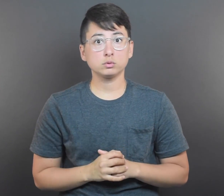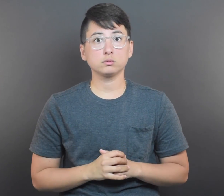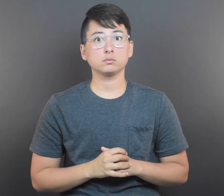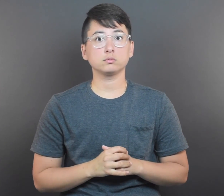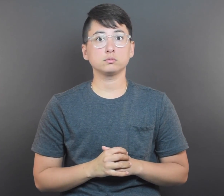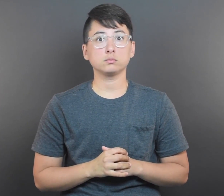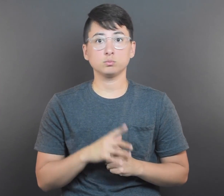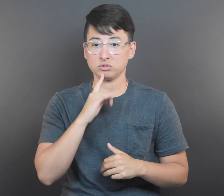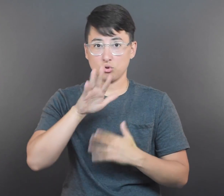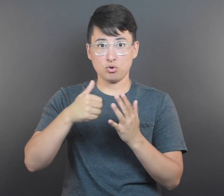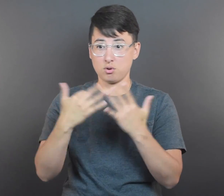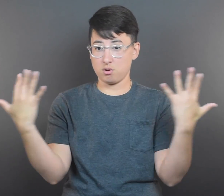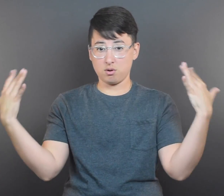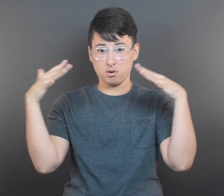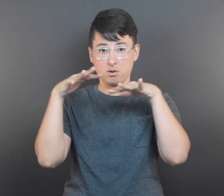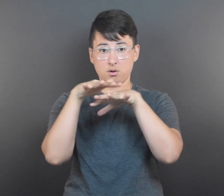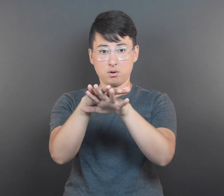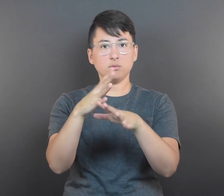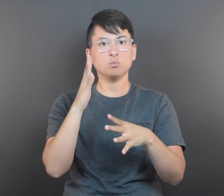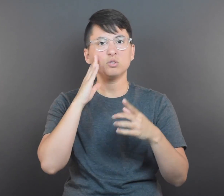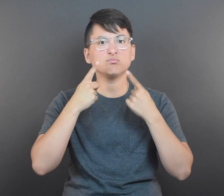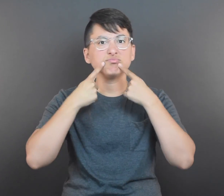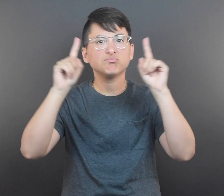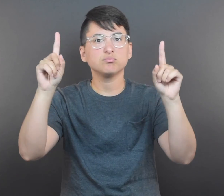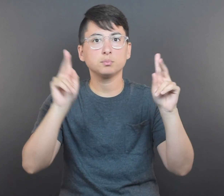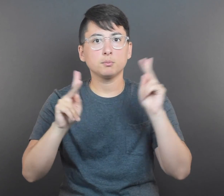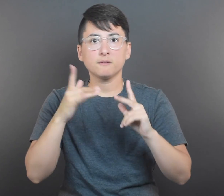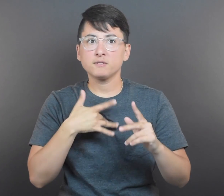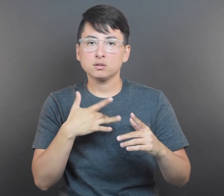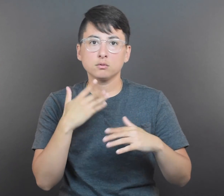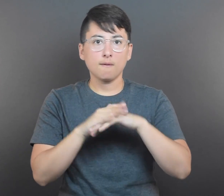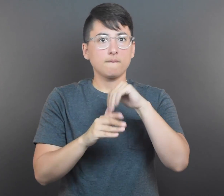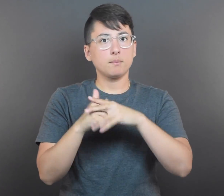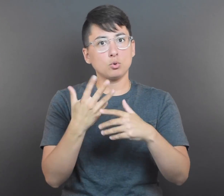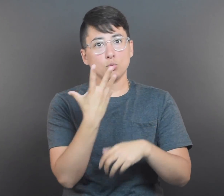"Each partner organization came with their own strengths to make it possible